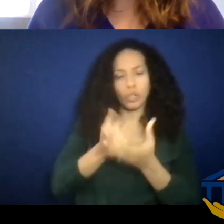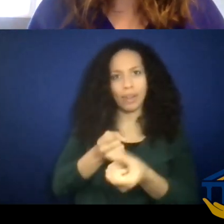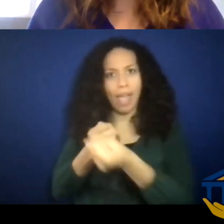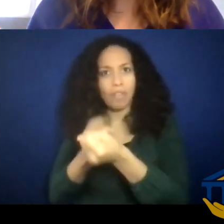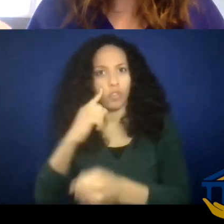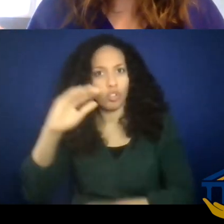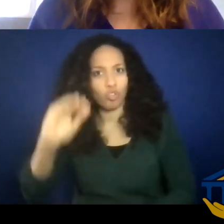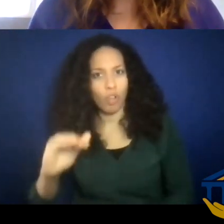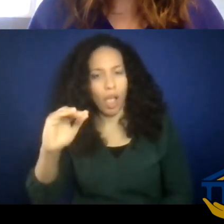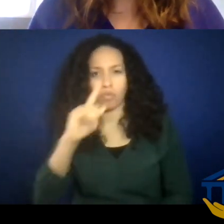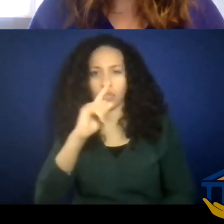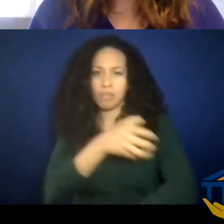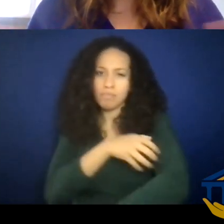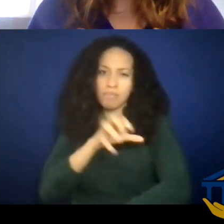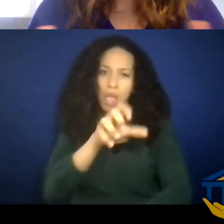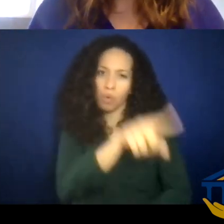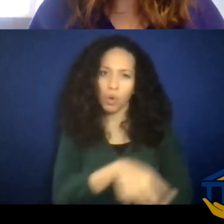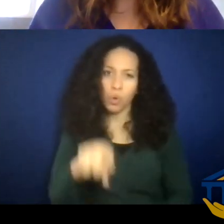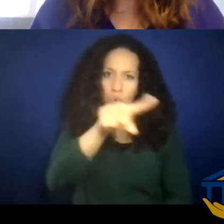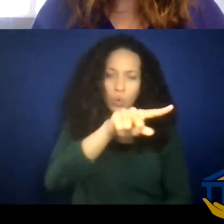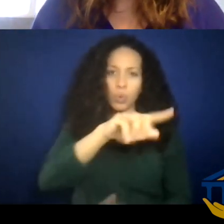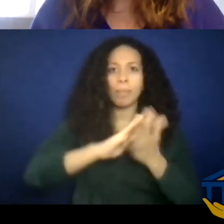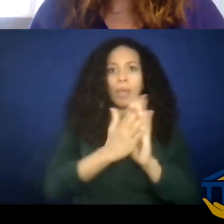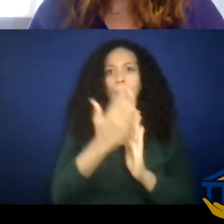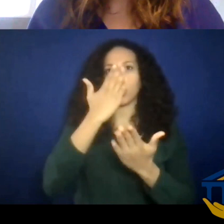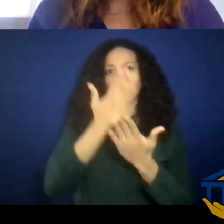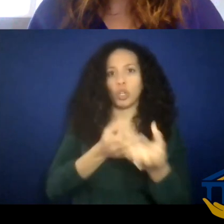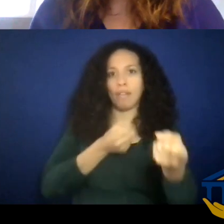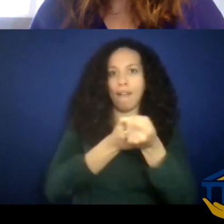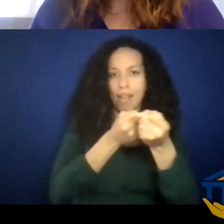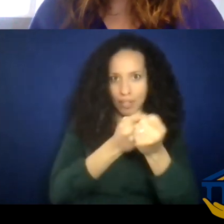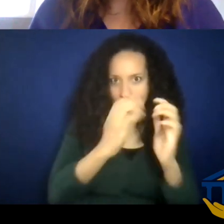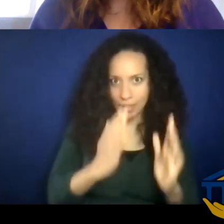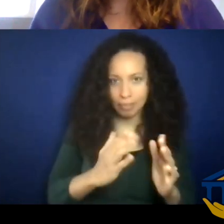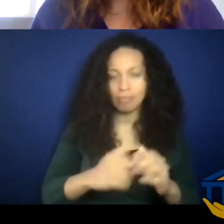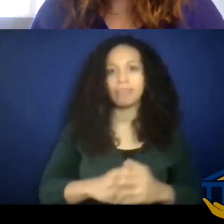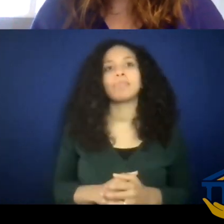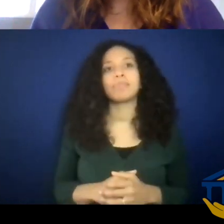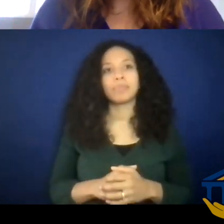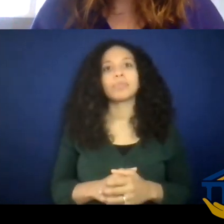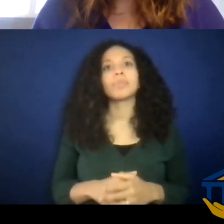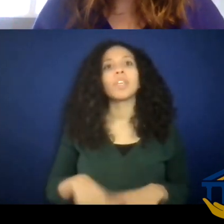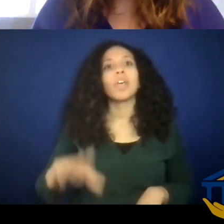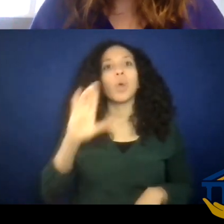We'll have a brief presentation, some discussion with my co-presenters at the end,